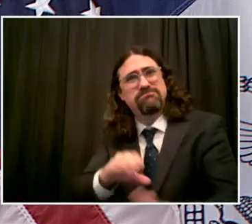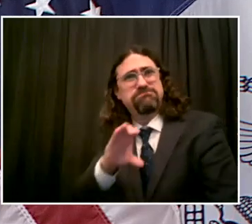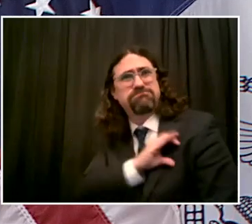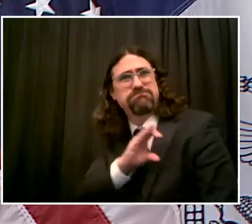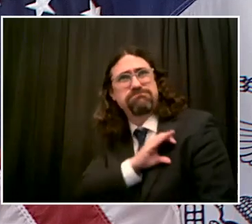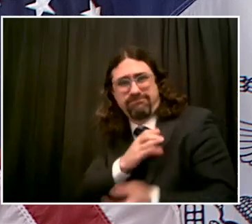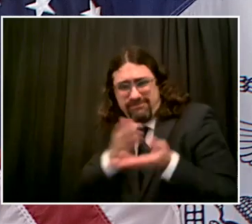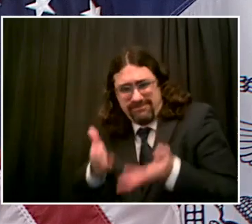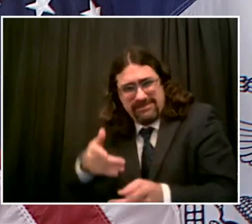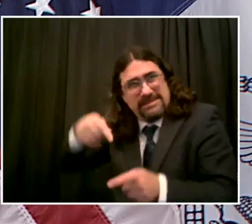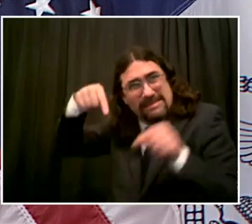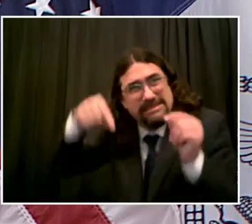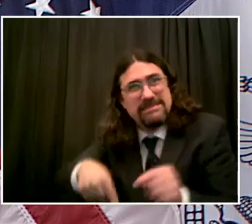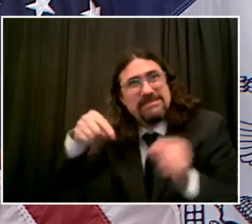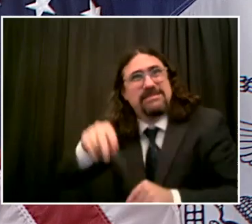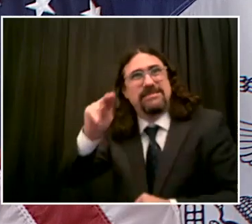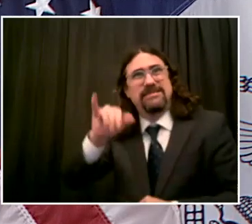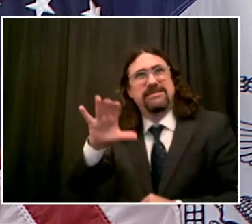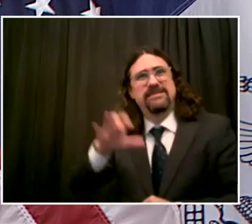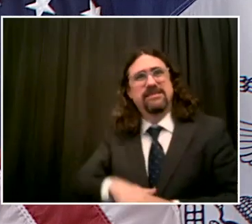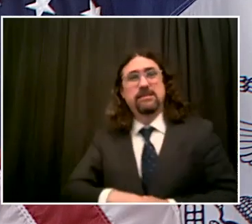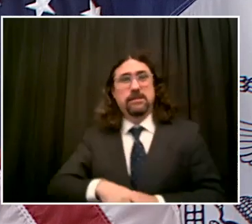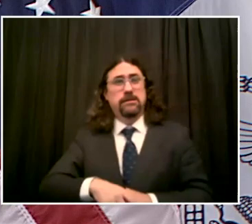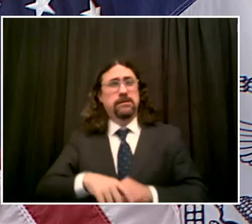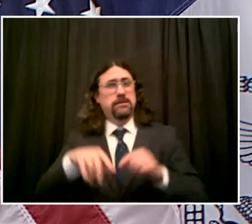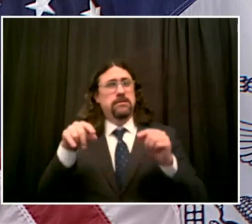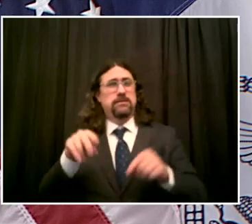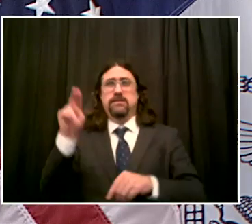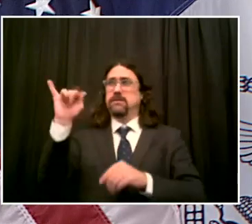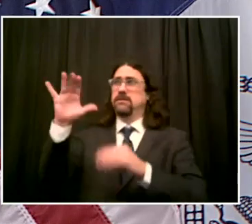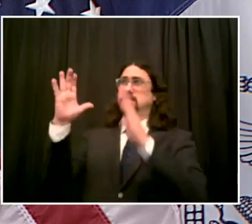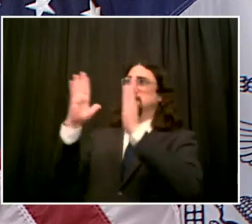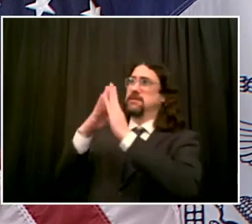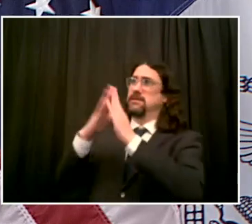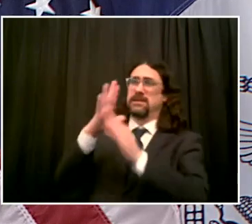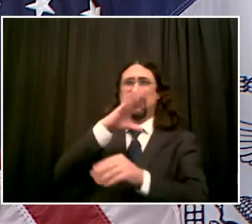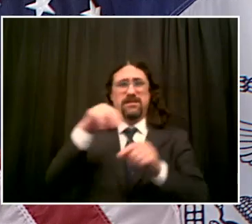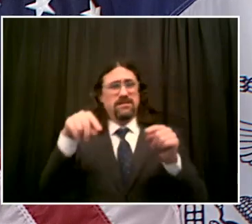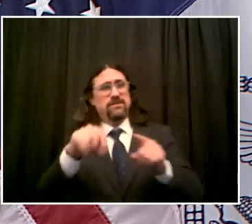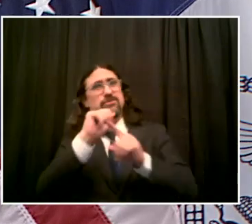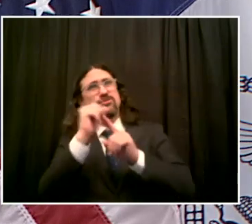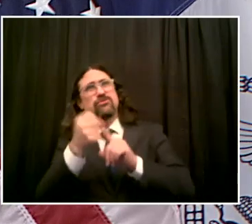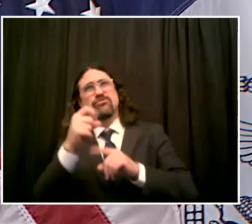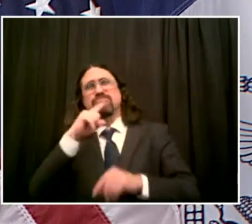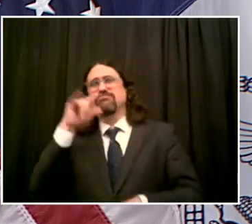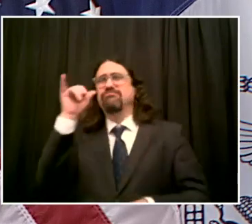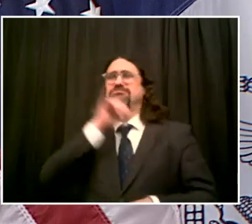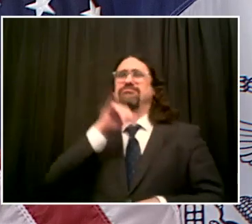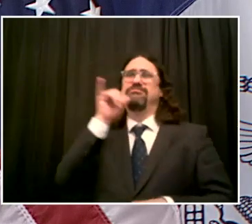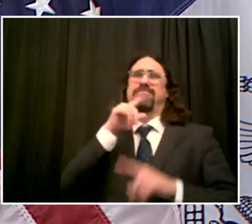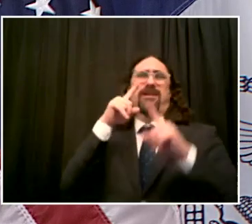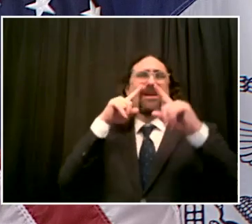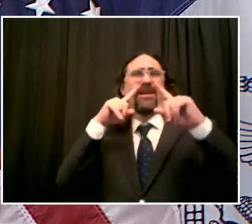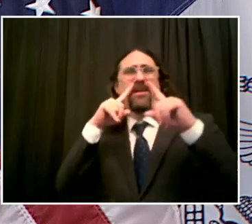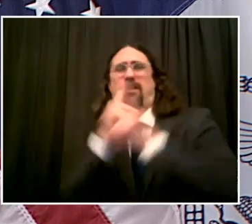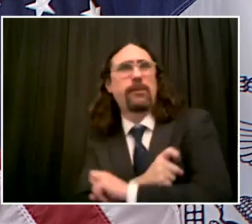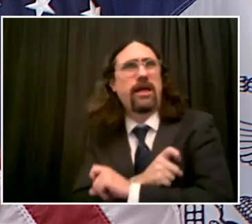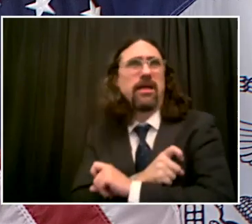NO. THE WILL BE SOLVED IN ONE ON